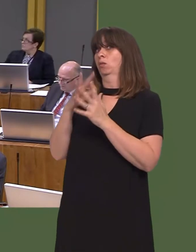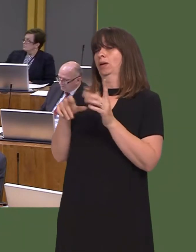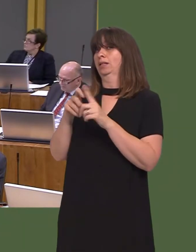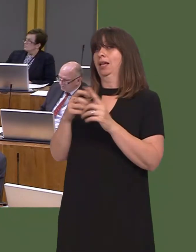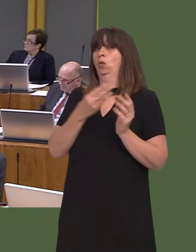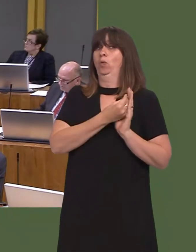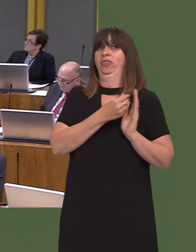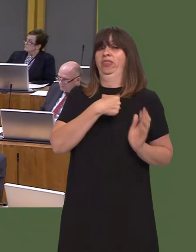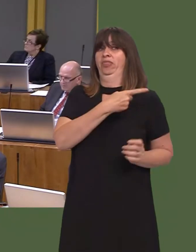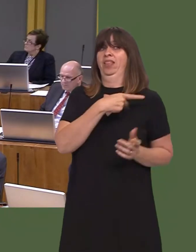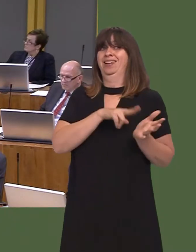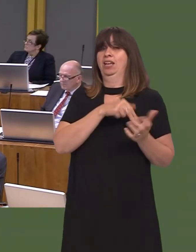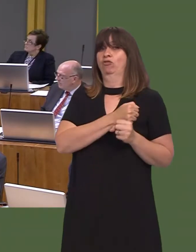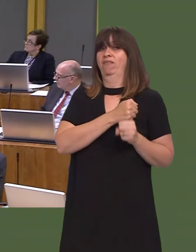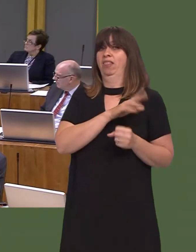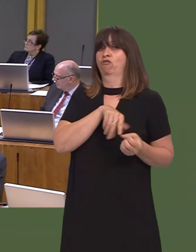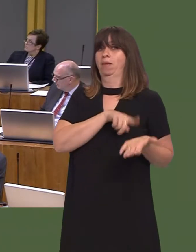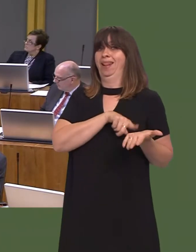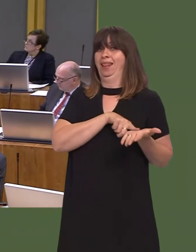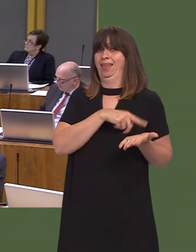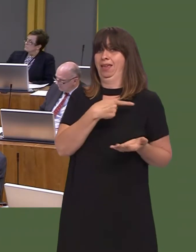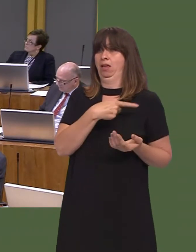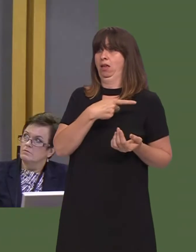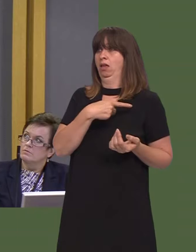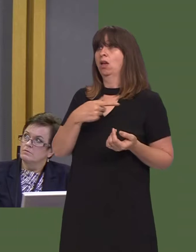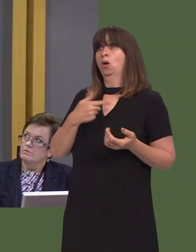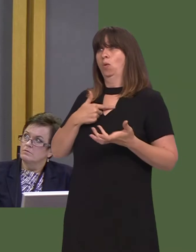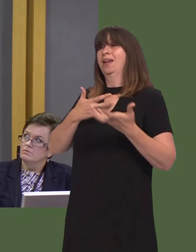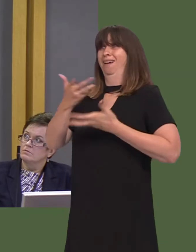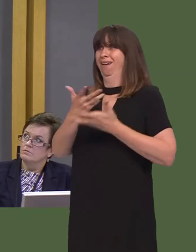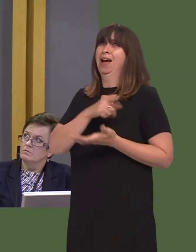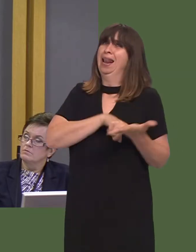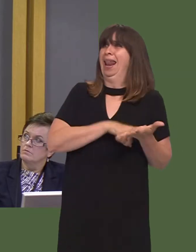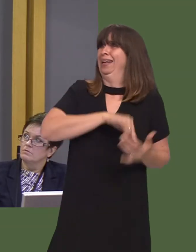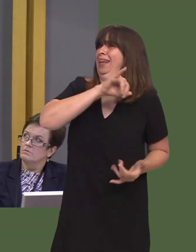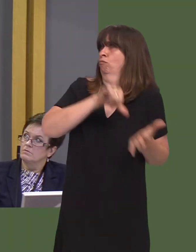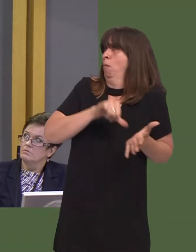with the MP for Llanelli, Nia Griffith, and once again found him to be urbane but indifferent